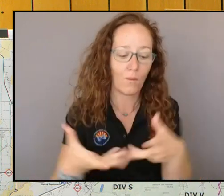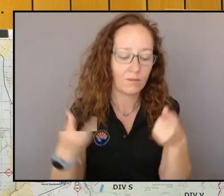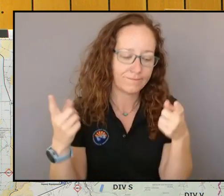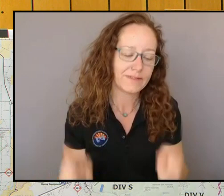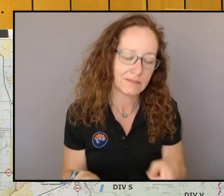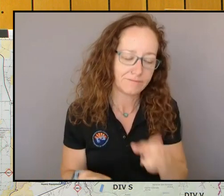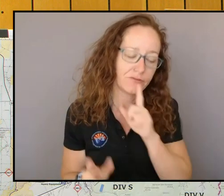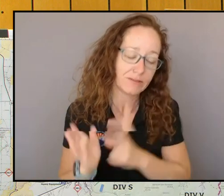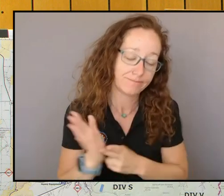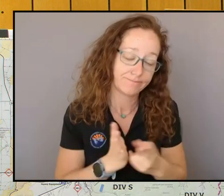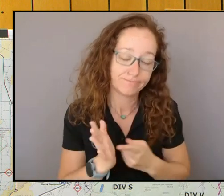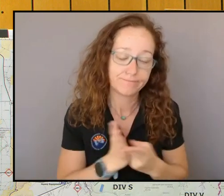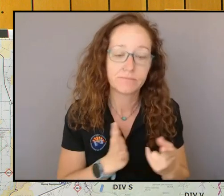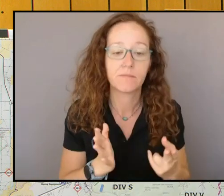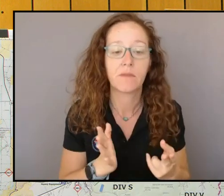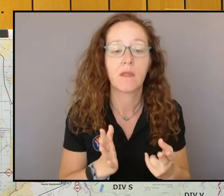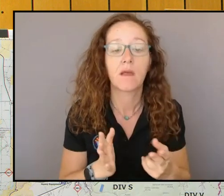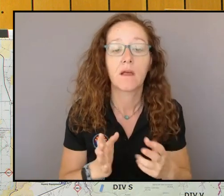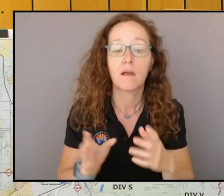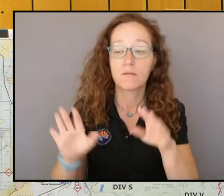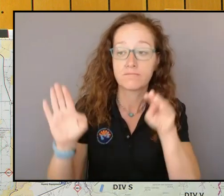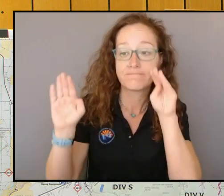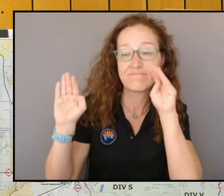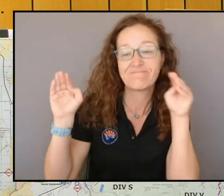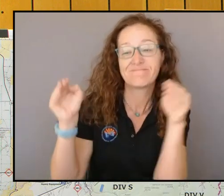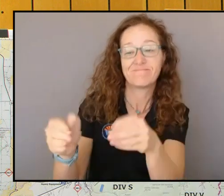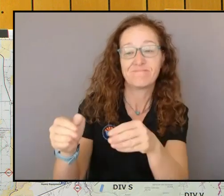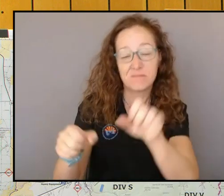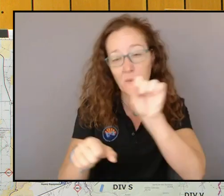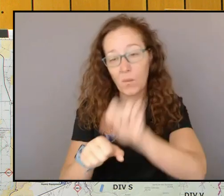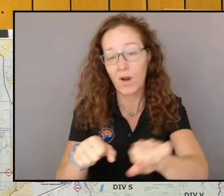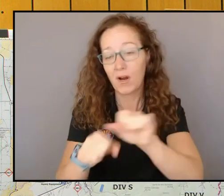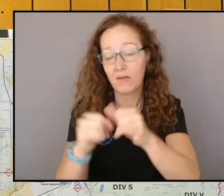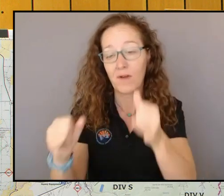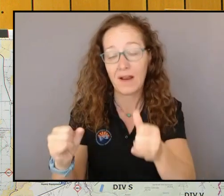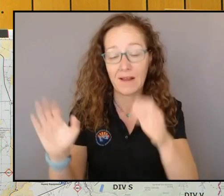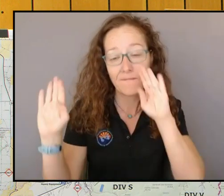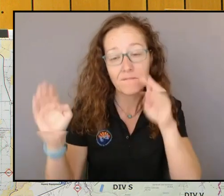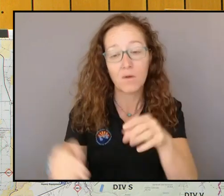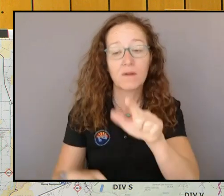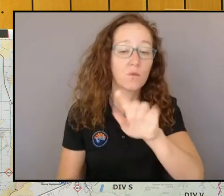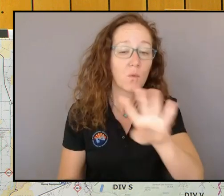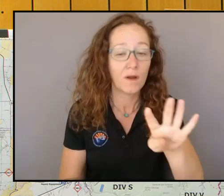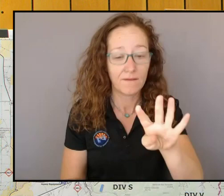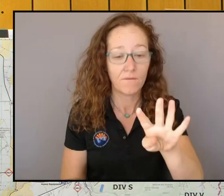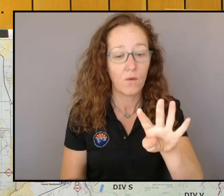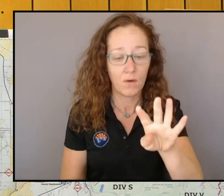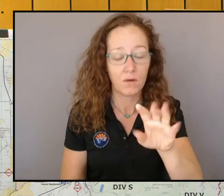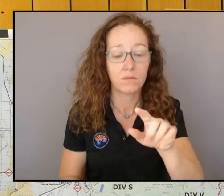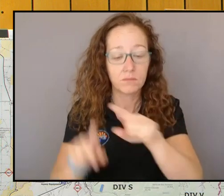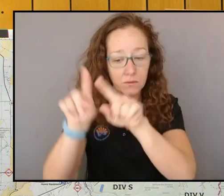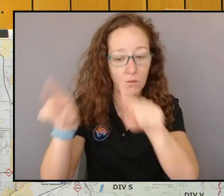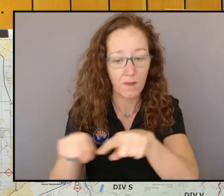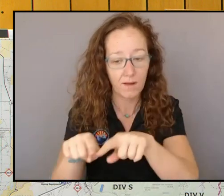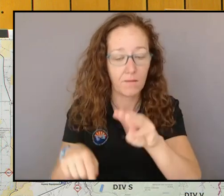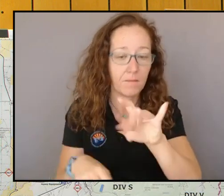are concentrating all of our effort on during the next, you know-- for today's operational period. At least